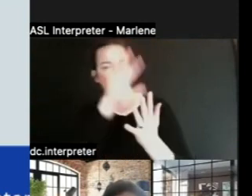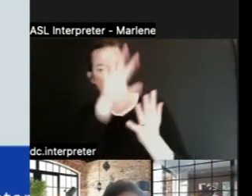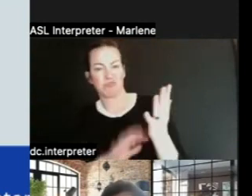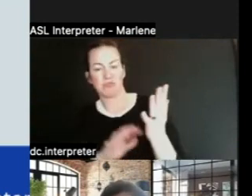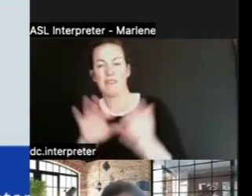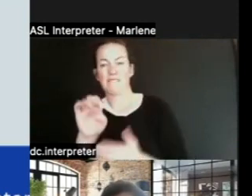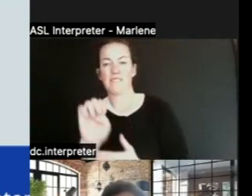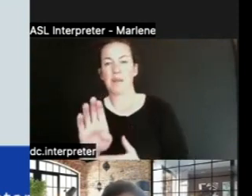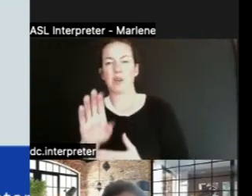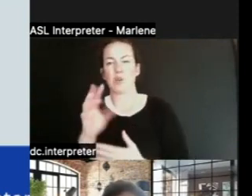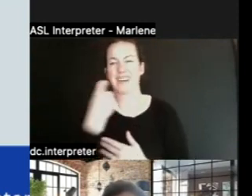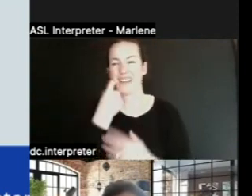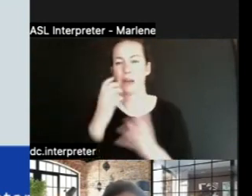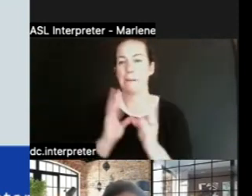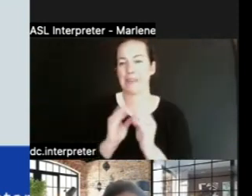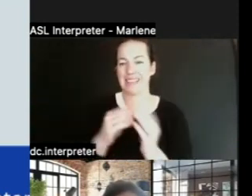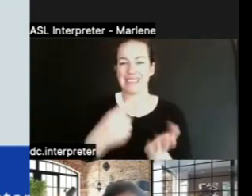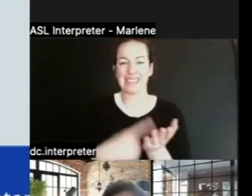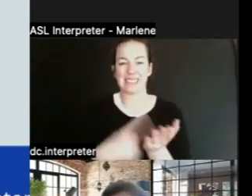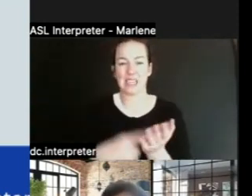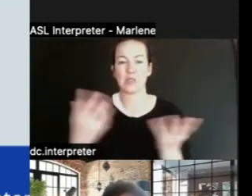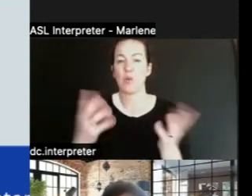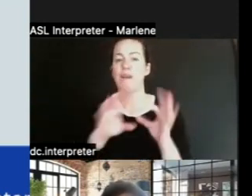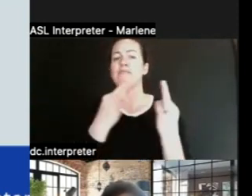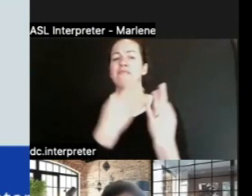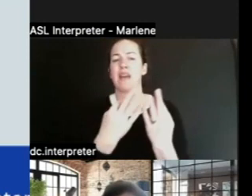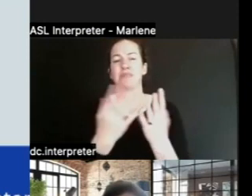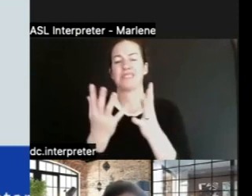it's basically just that our families were left in the dust were left behind